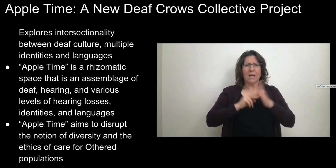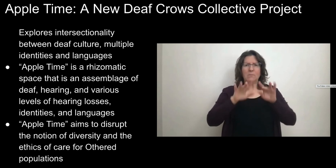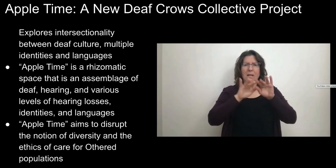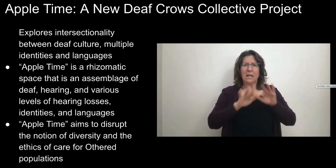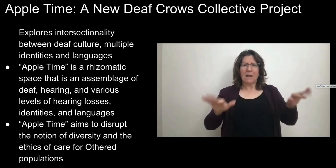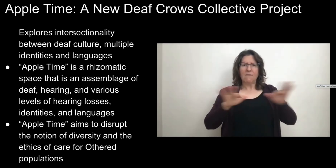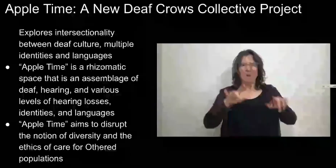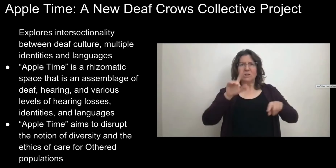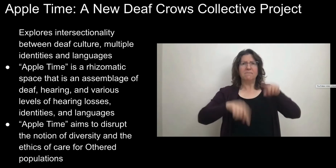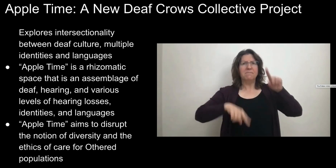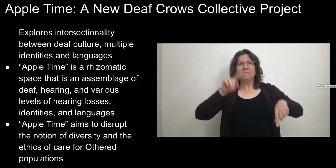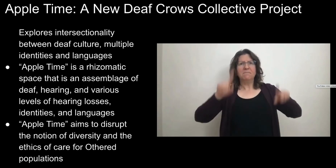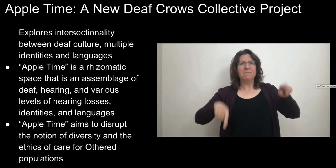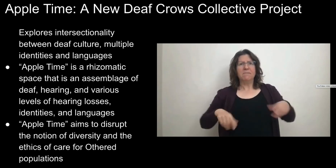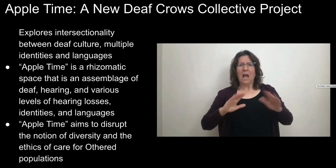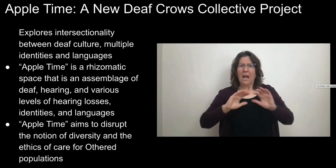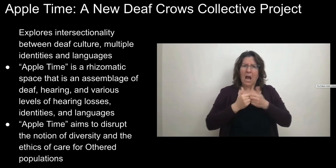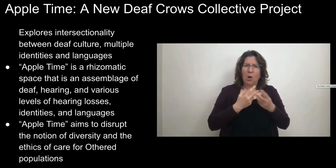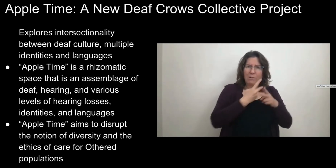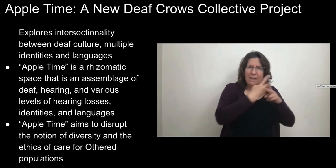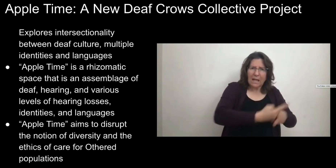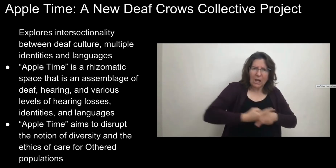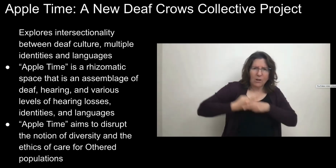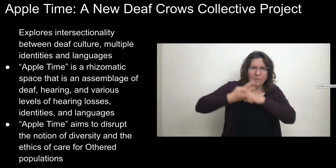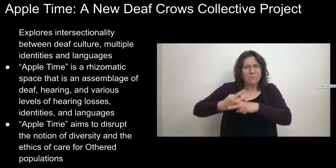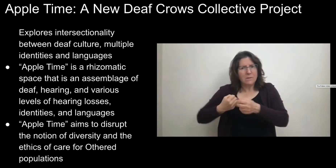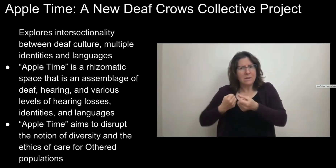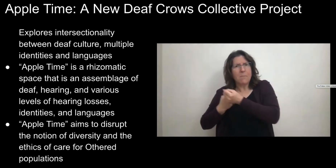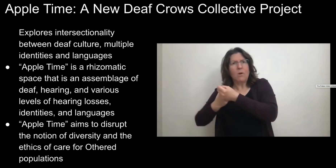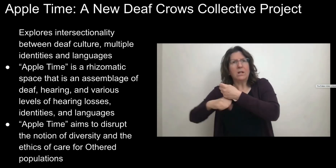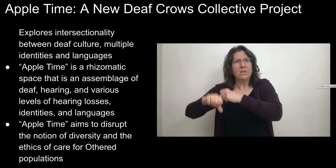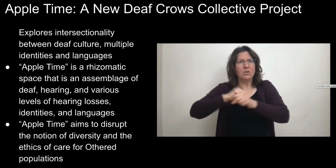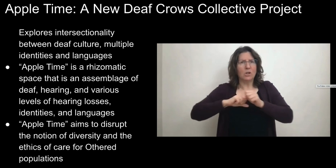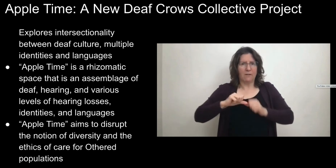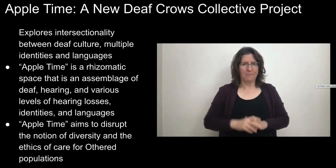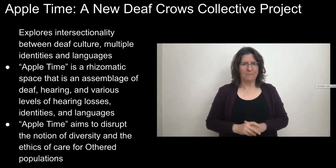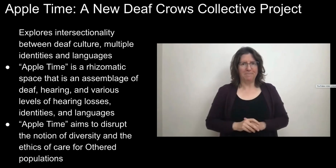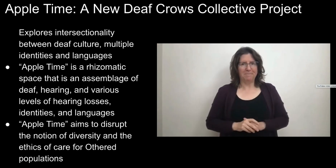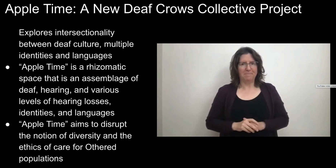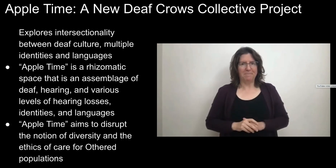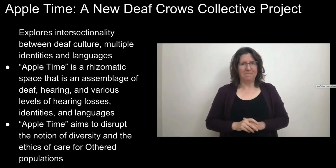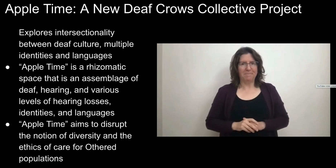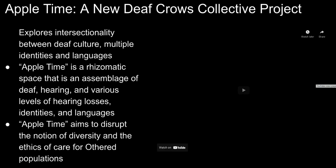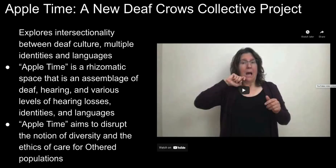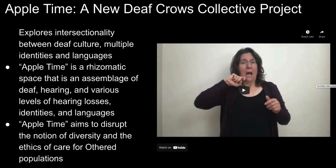"Apple Time" aims to make you think about the meaning of diversity and how to care for and support one another.